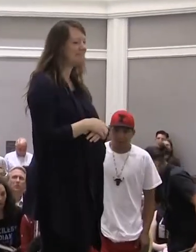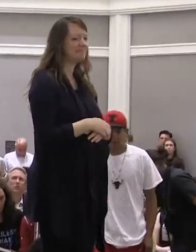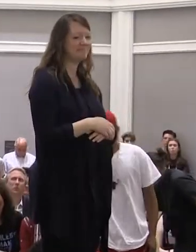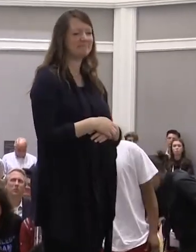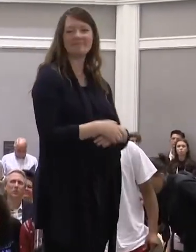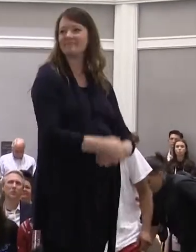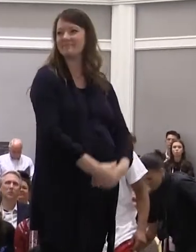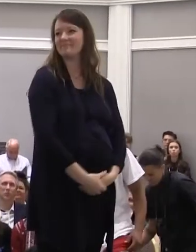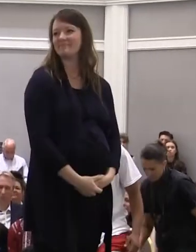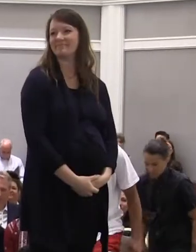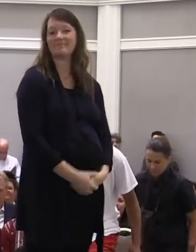to open up the conference.